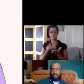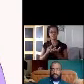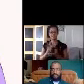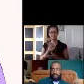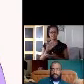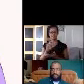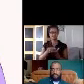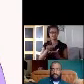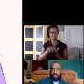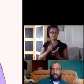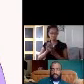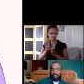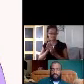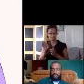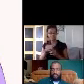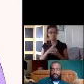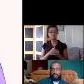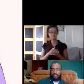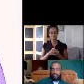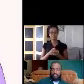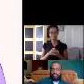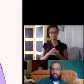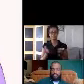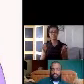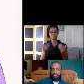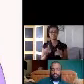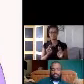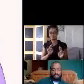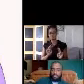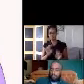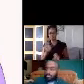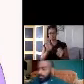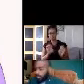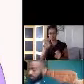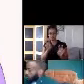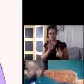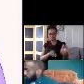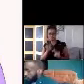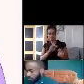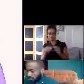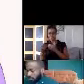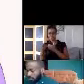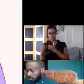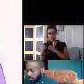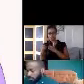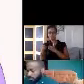and then monitoring, evaluation, and accountability. And the next layer is governance, and then